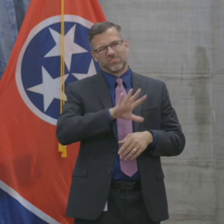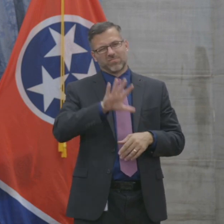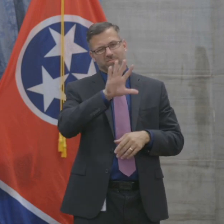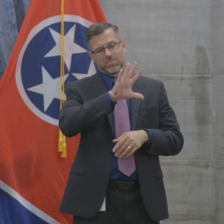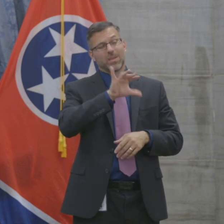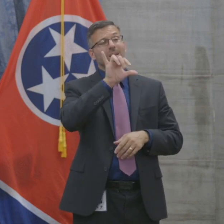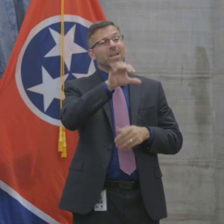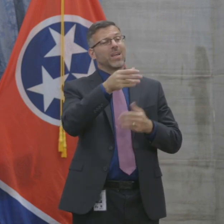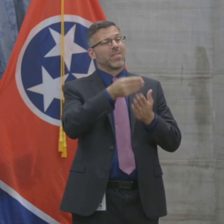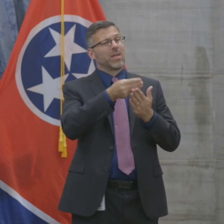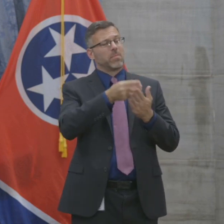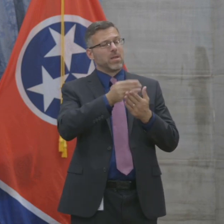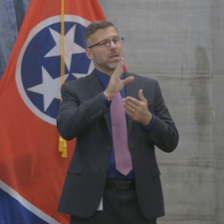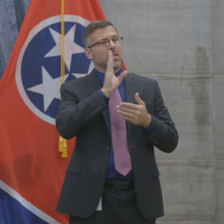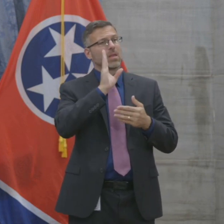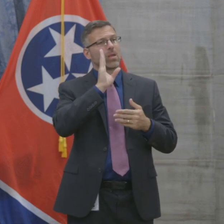much. GOV. LEE: Commissioner McCord